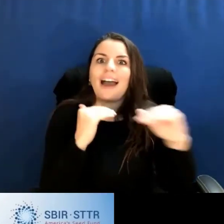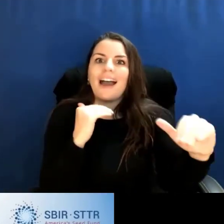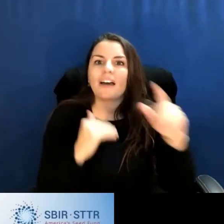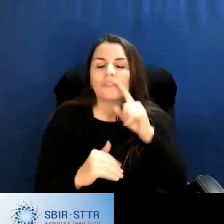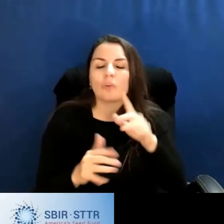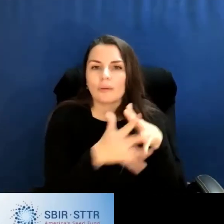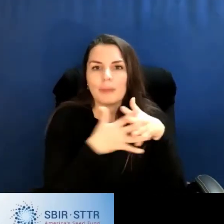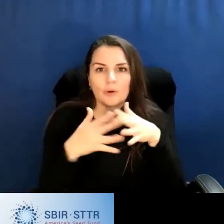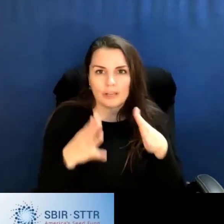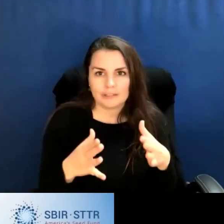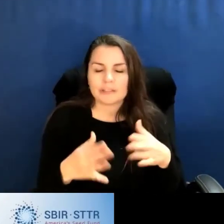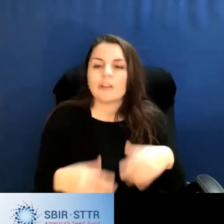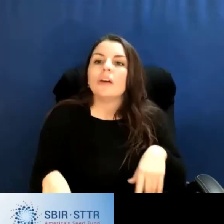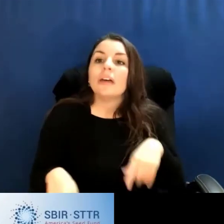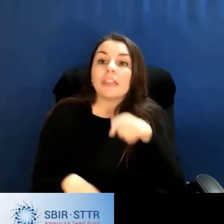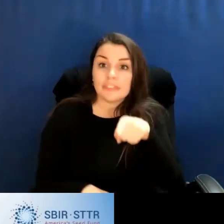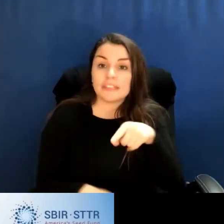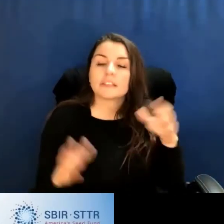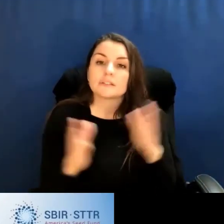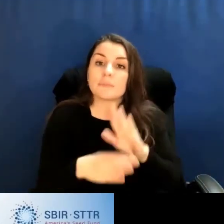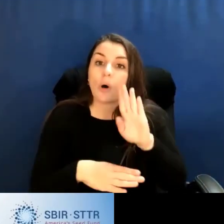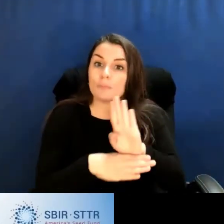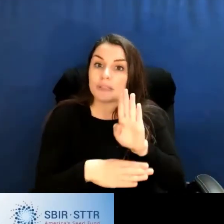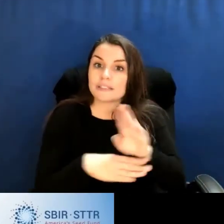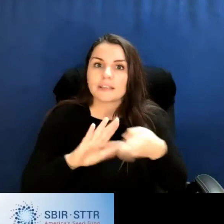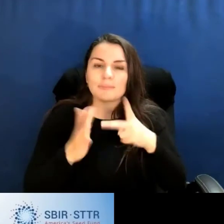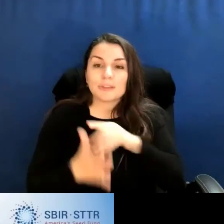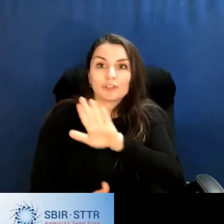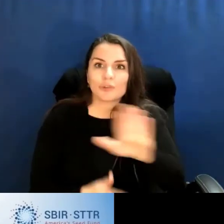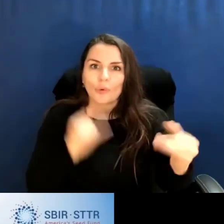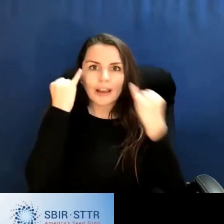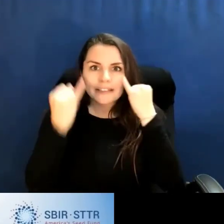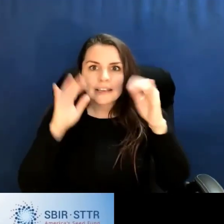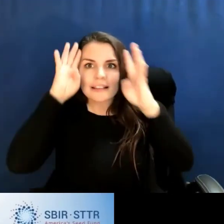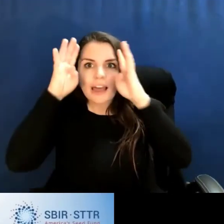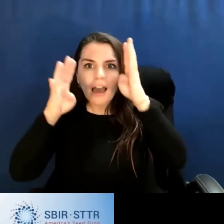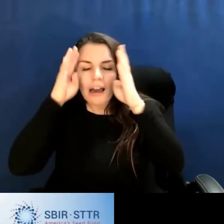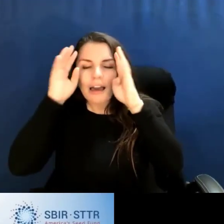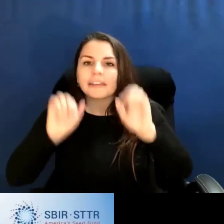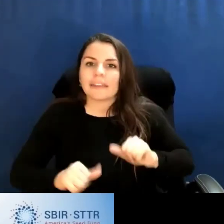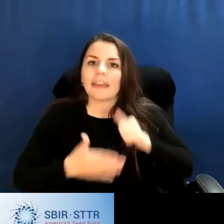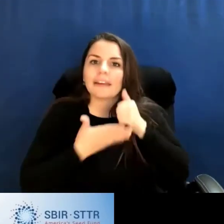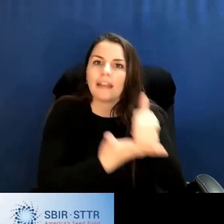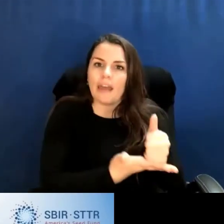helps get innovations into the hands of patients, clinicians, caregivers and researchers that need them.